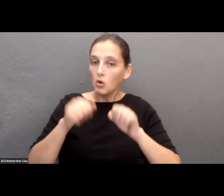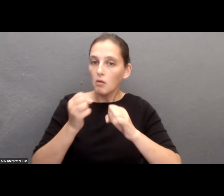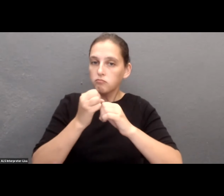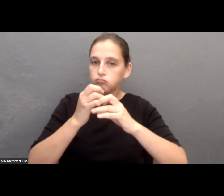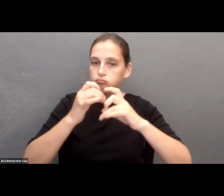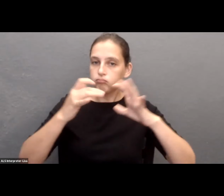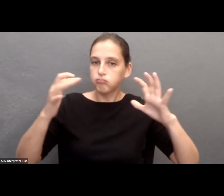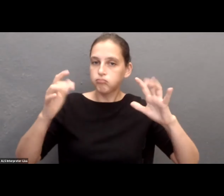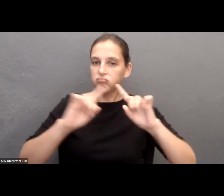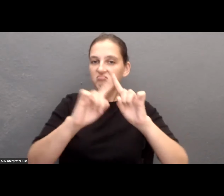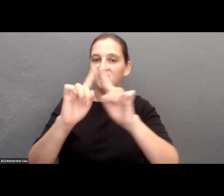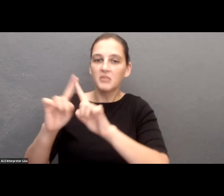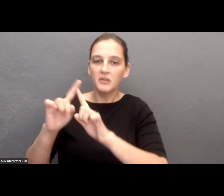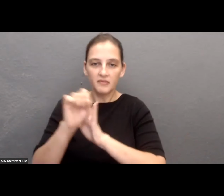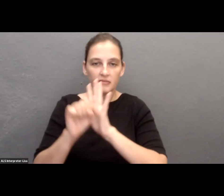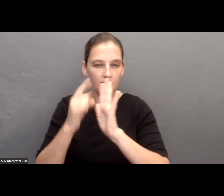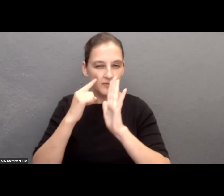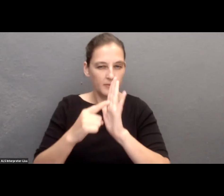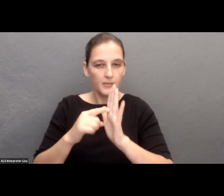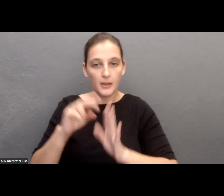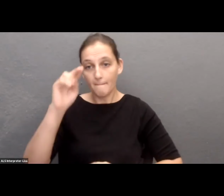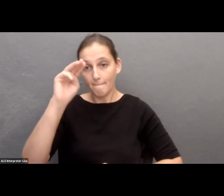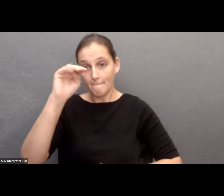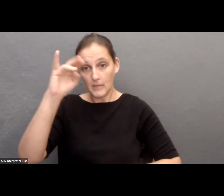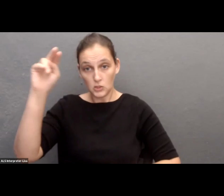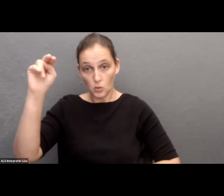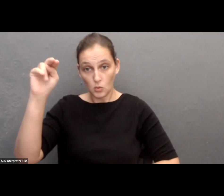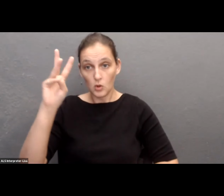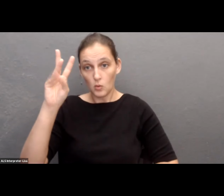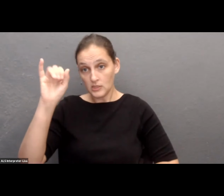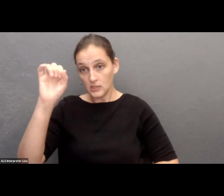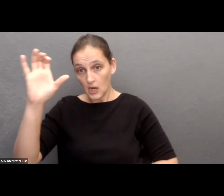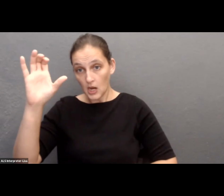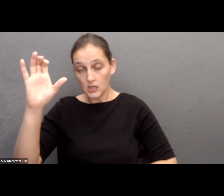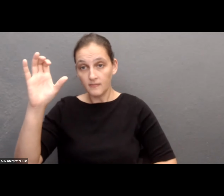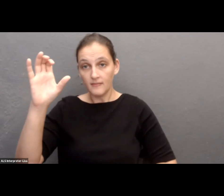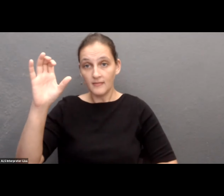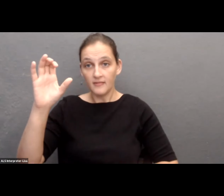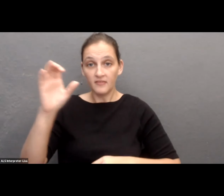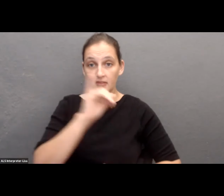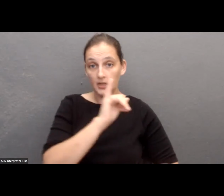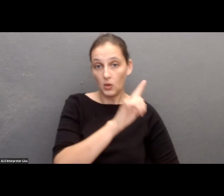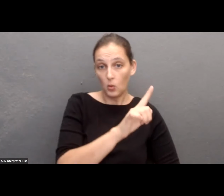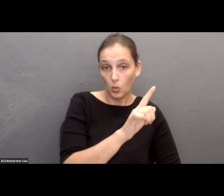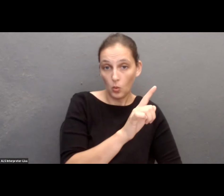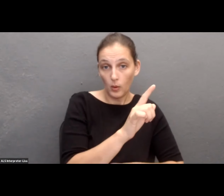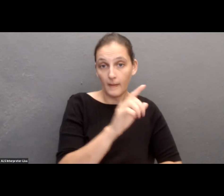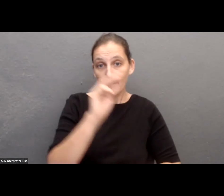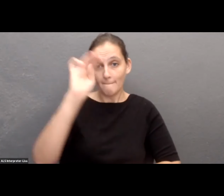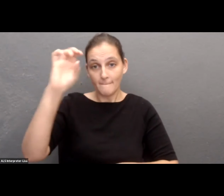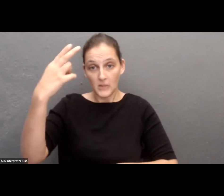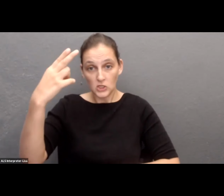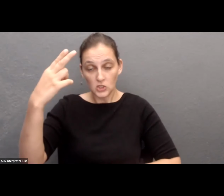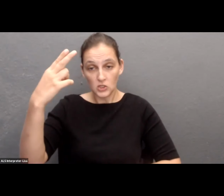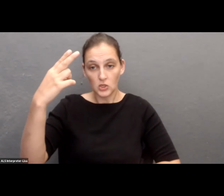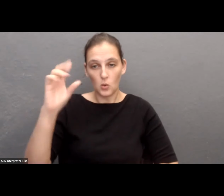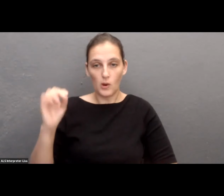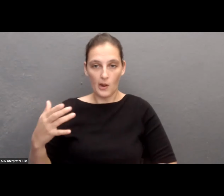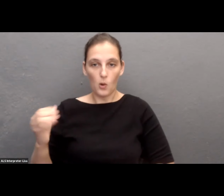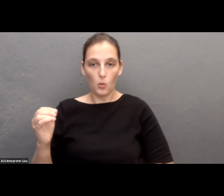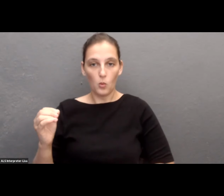states such as Minnesota, Wisconsin, Illinois, Michigan, and Ohio.